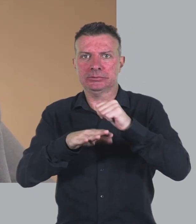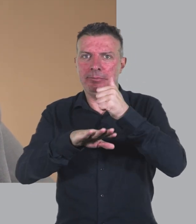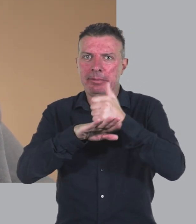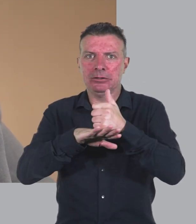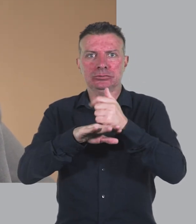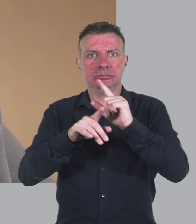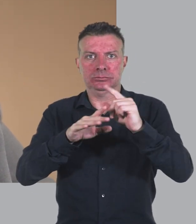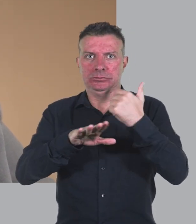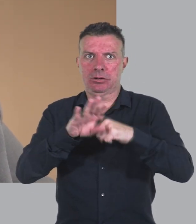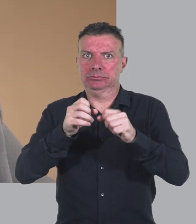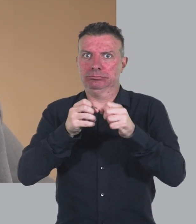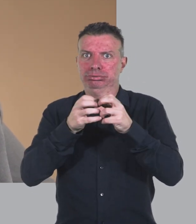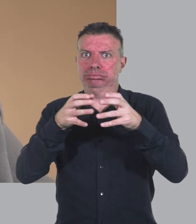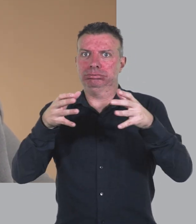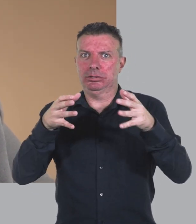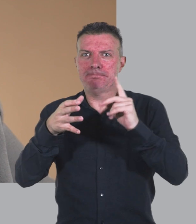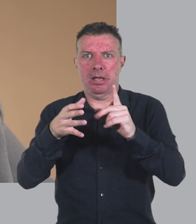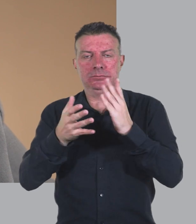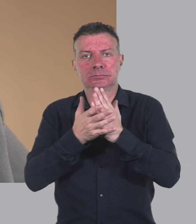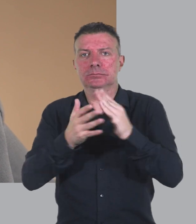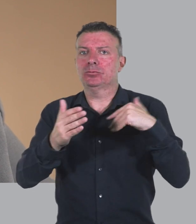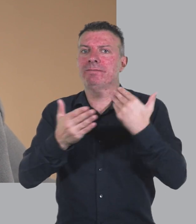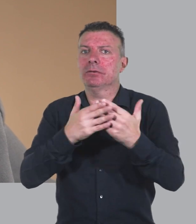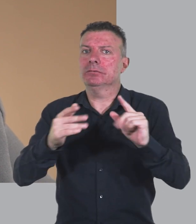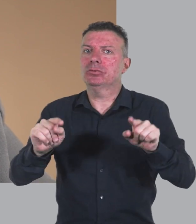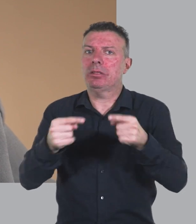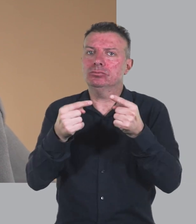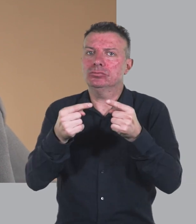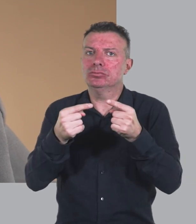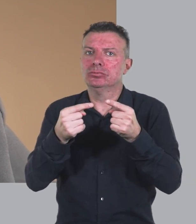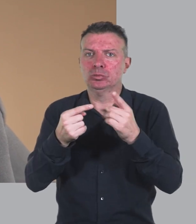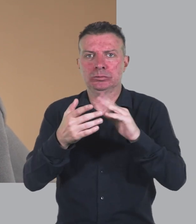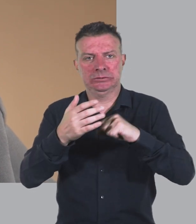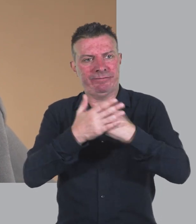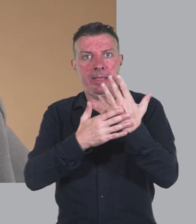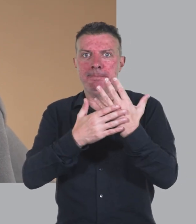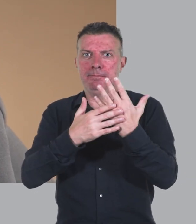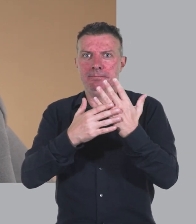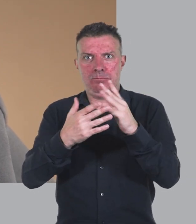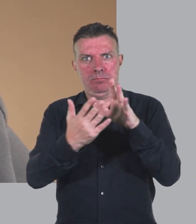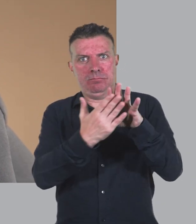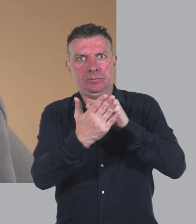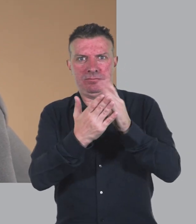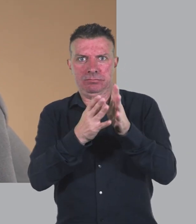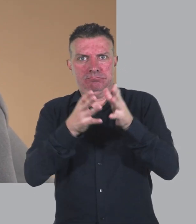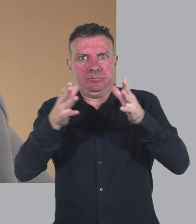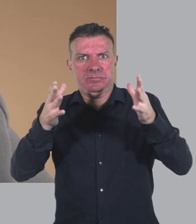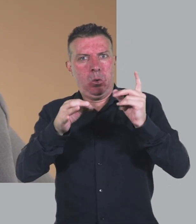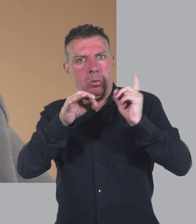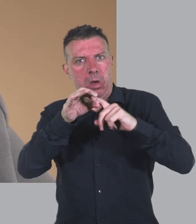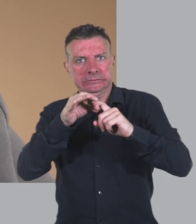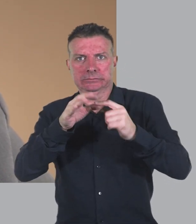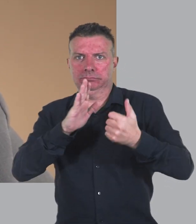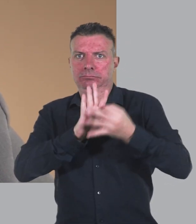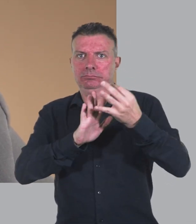are emerging, but it has so far been a challenge to develop a replicable or scalable quality-improvement intervention